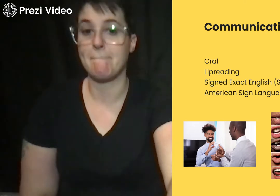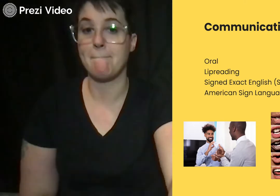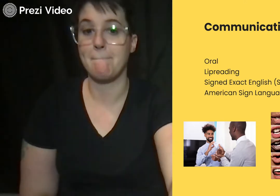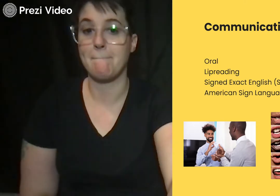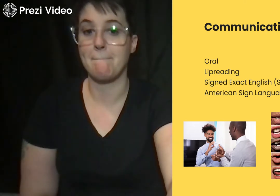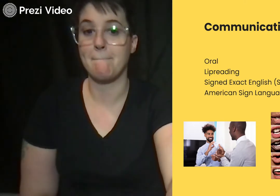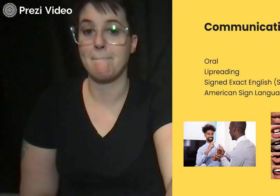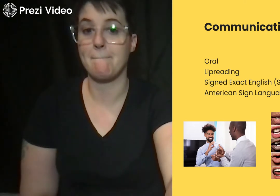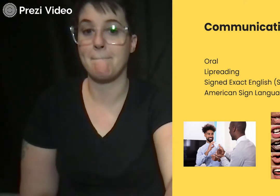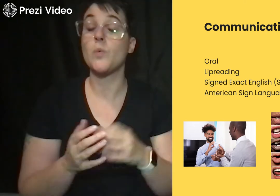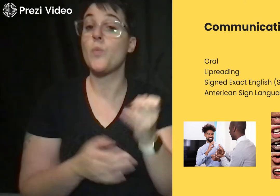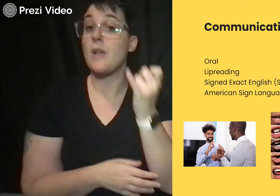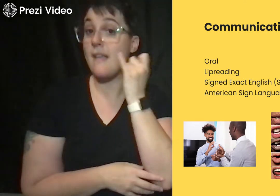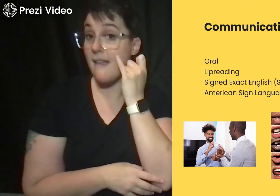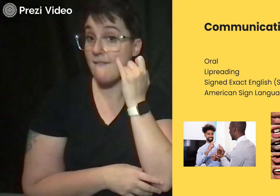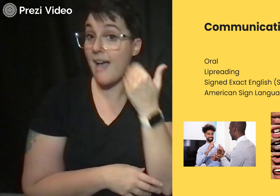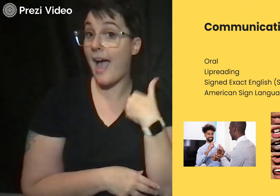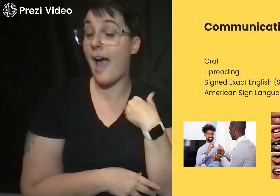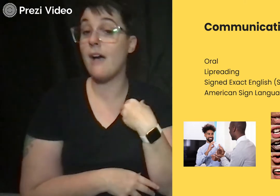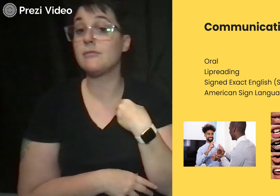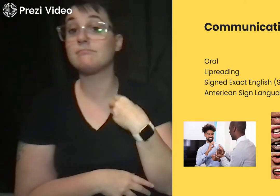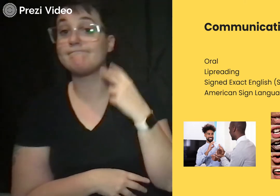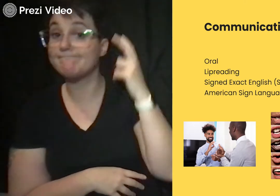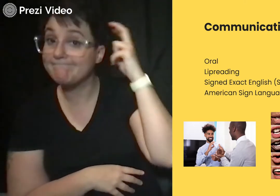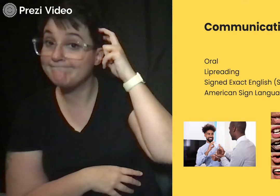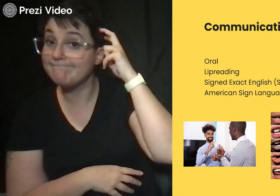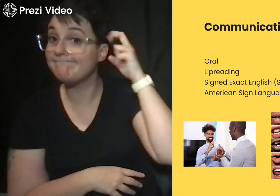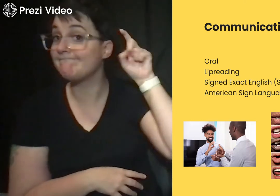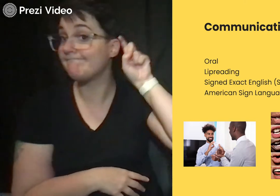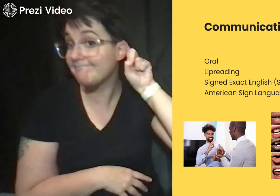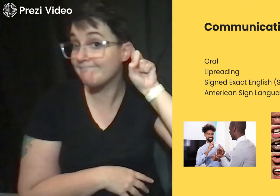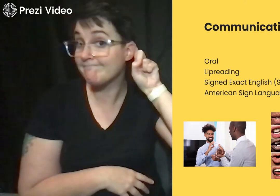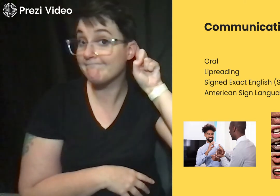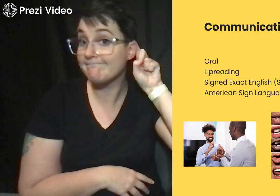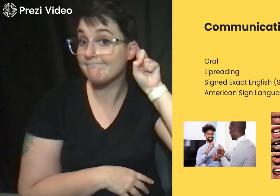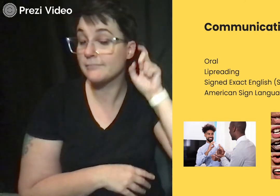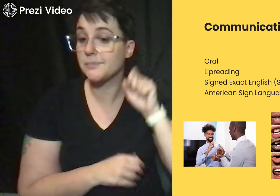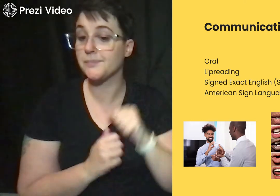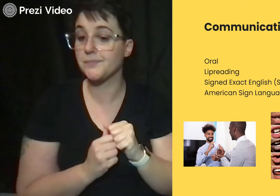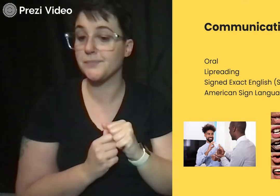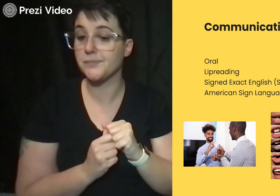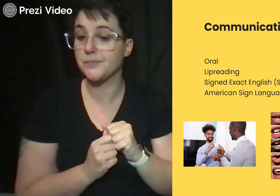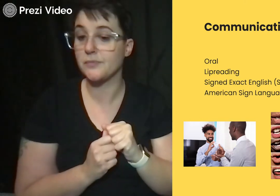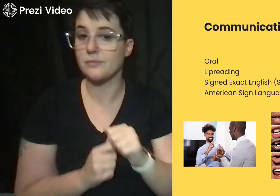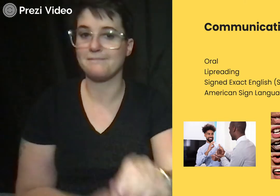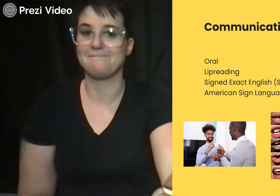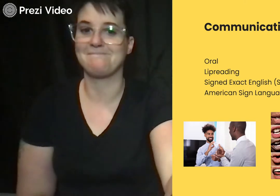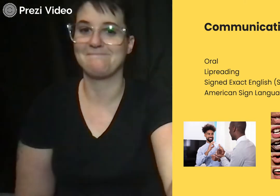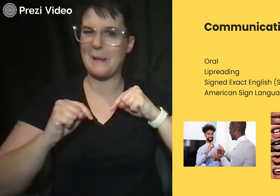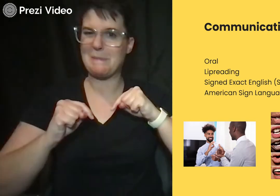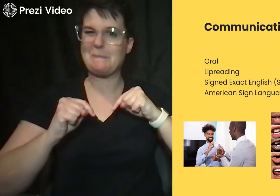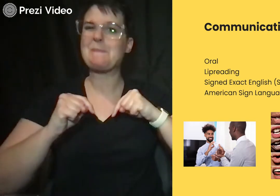If they have a cochlear implant or a hearing aid